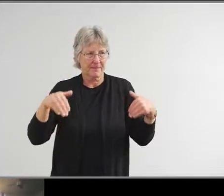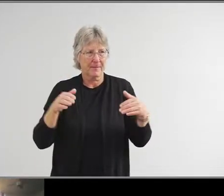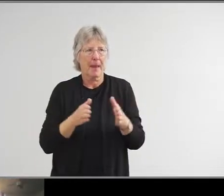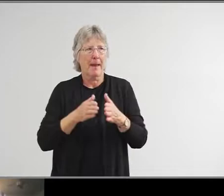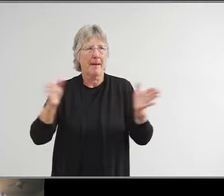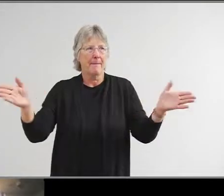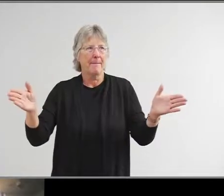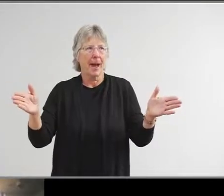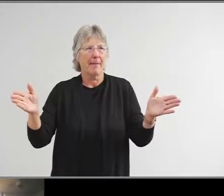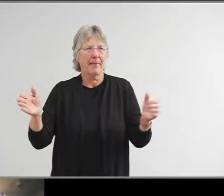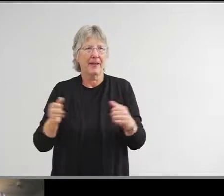there is none.